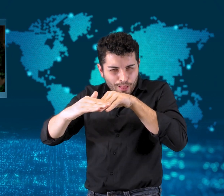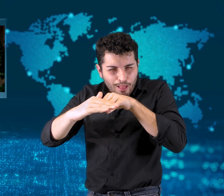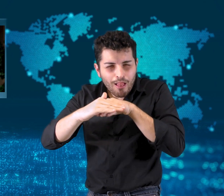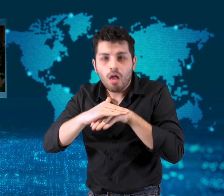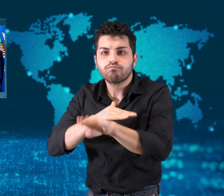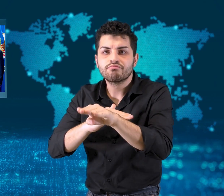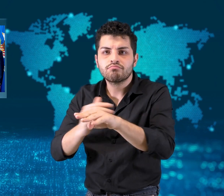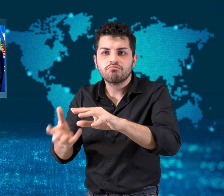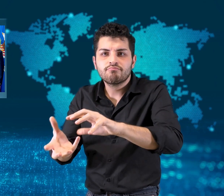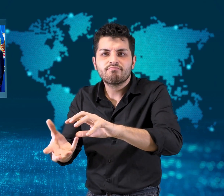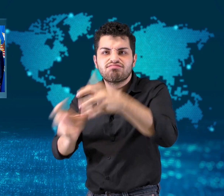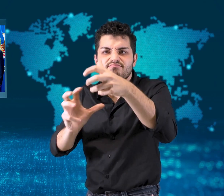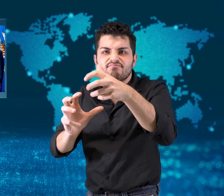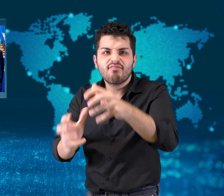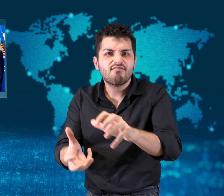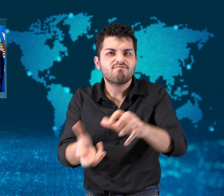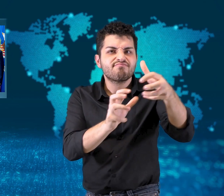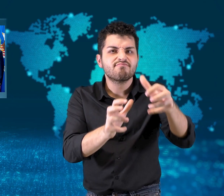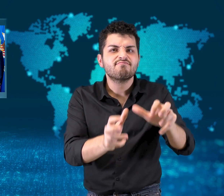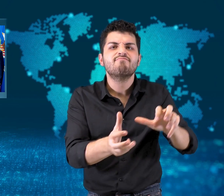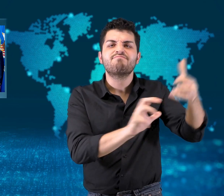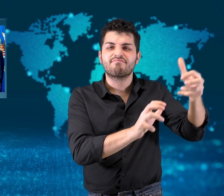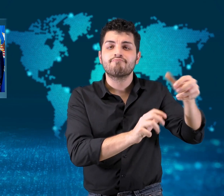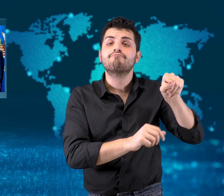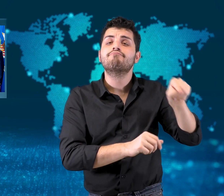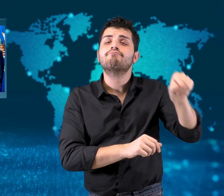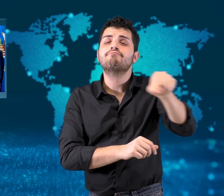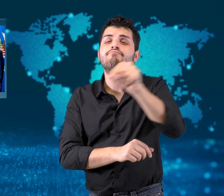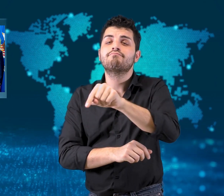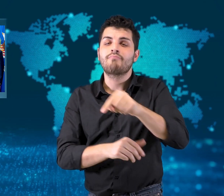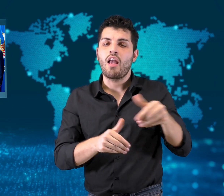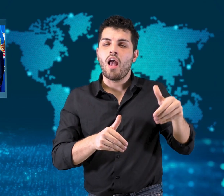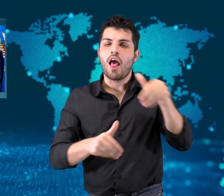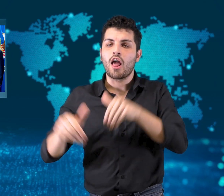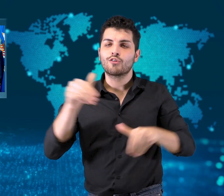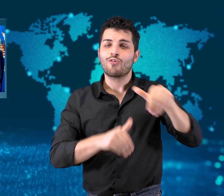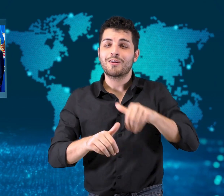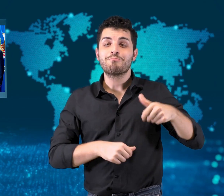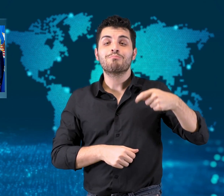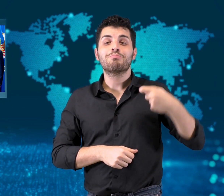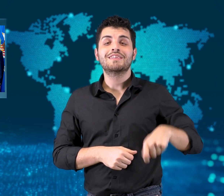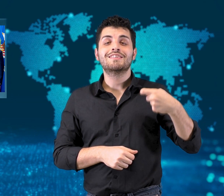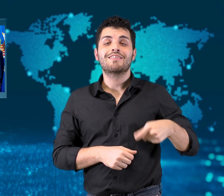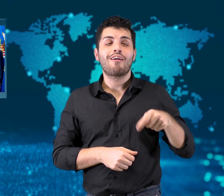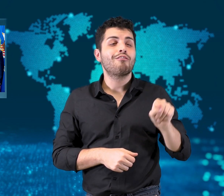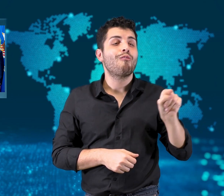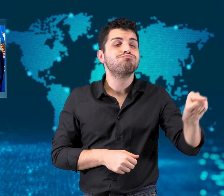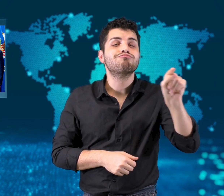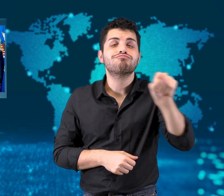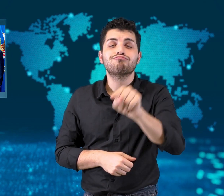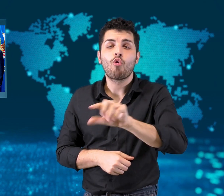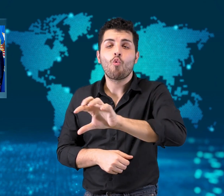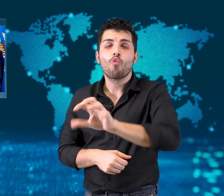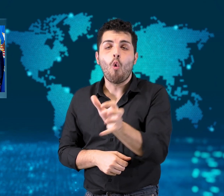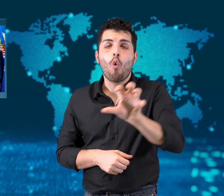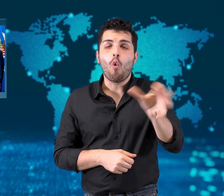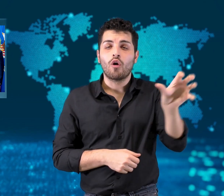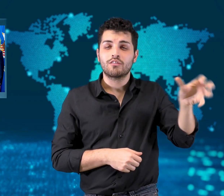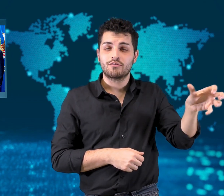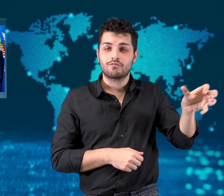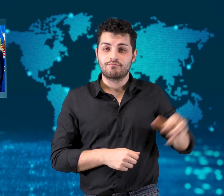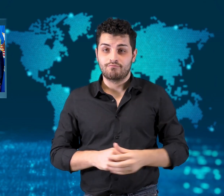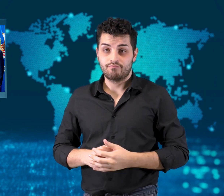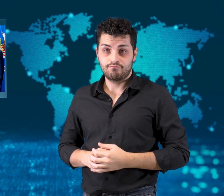They also disrupted presidential elections in several countries.